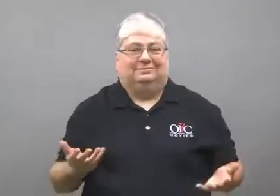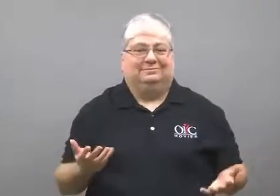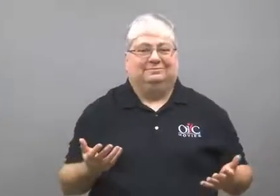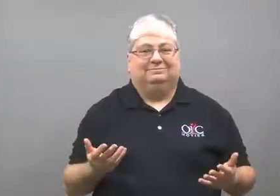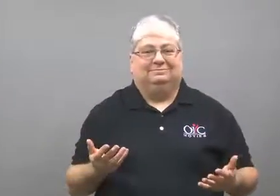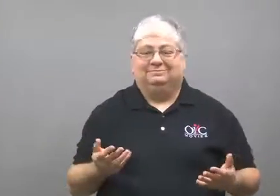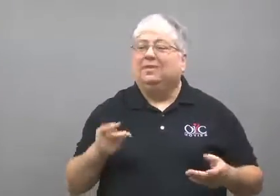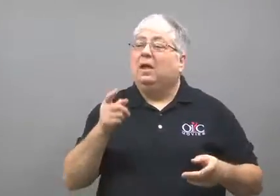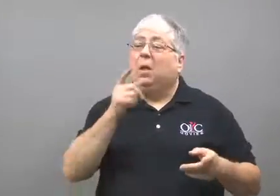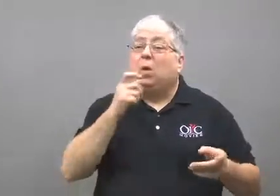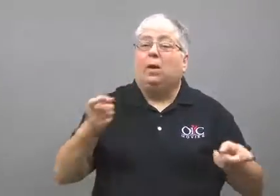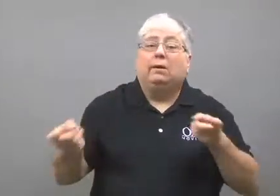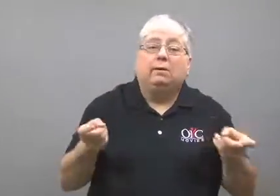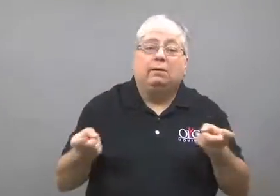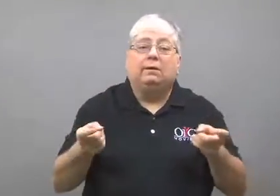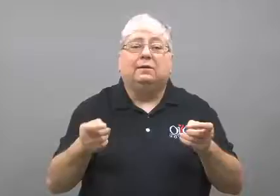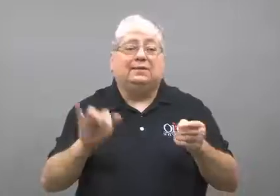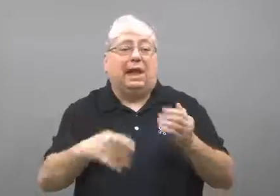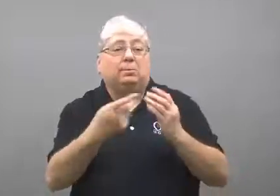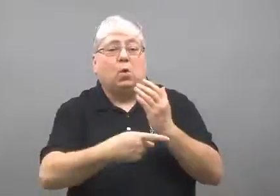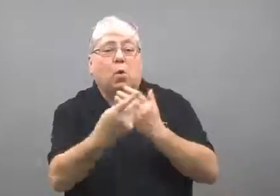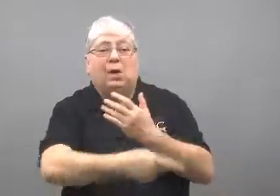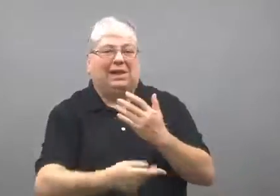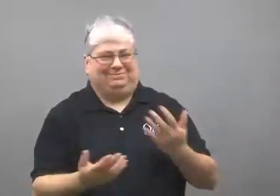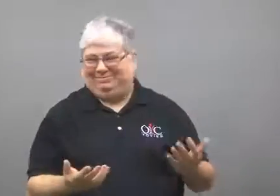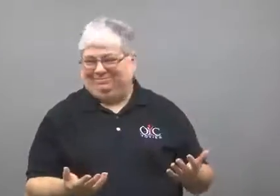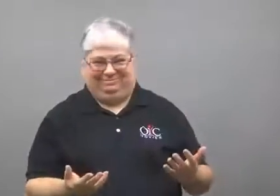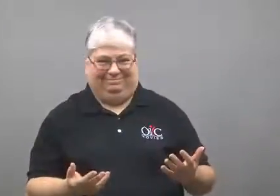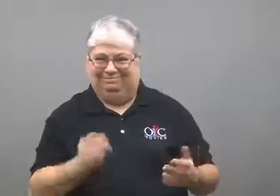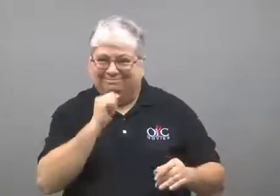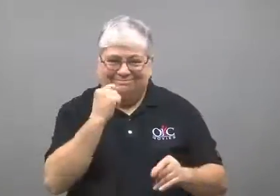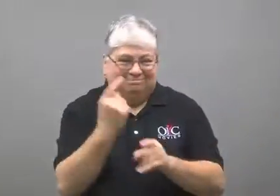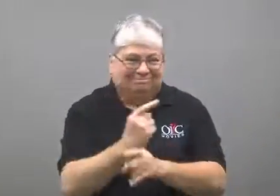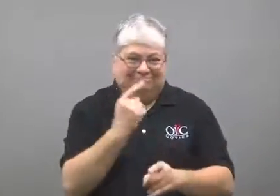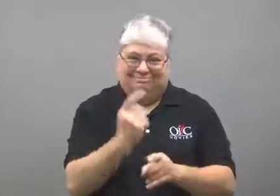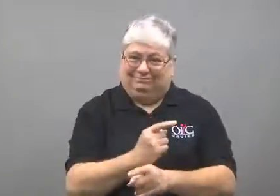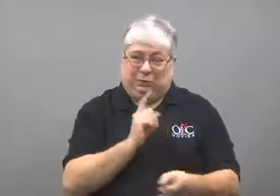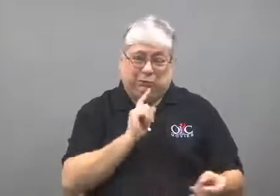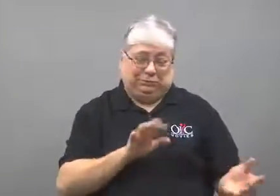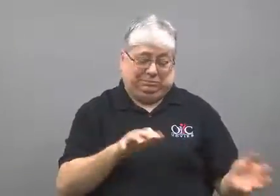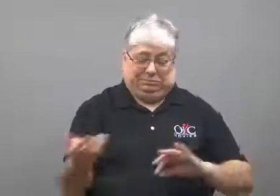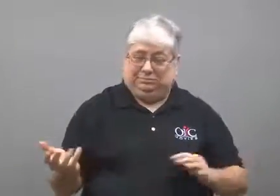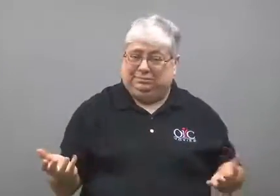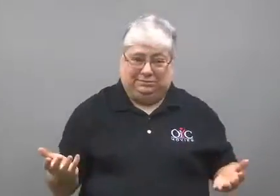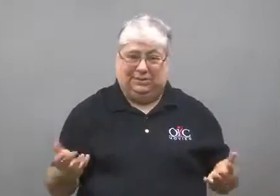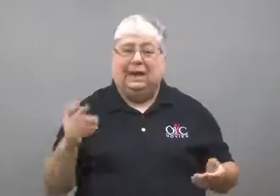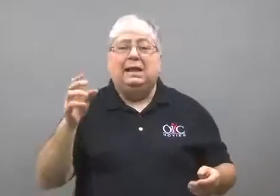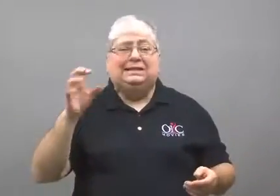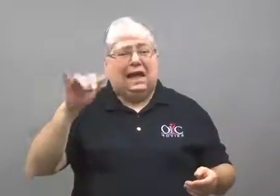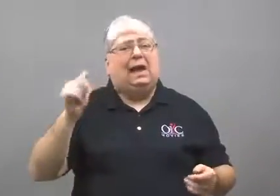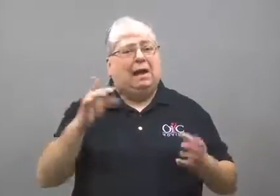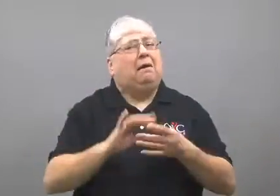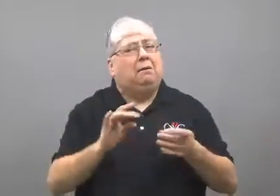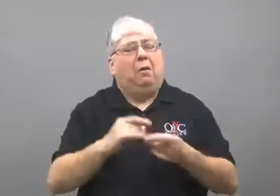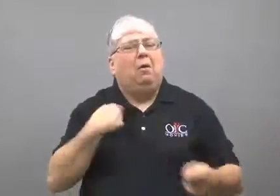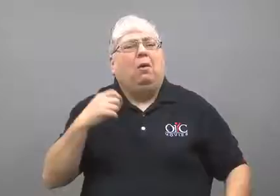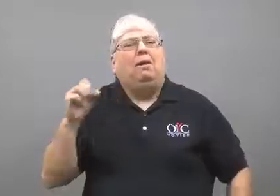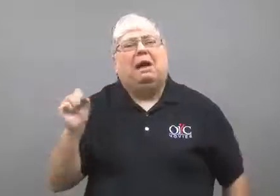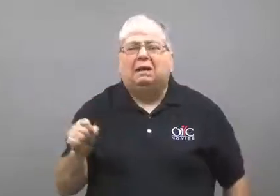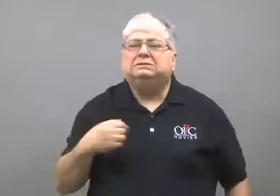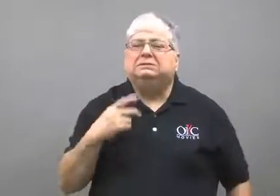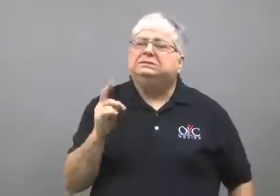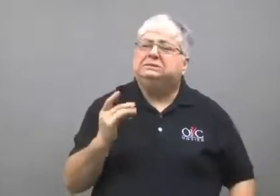Management of the program was inadequate and flawed.